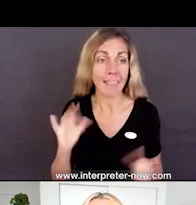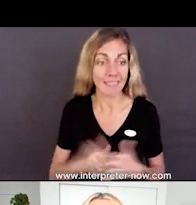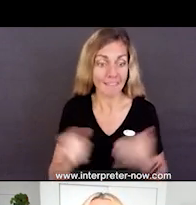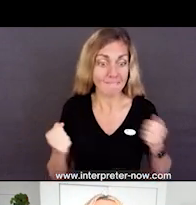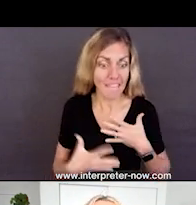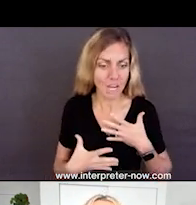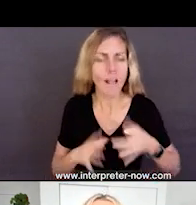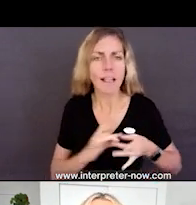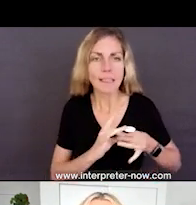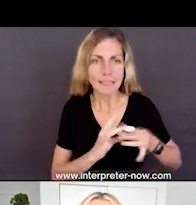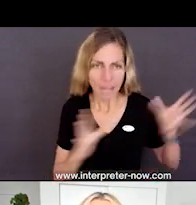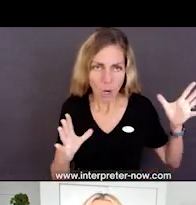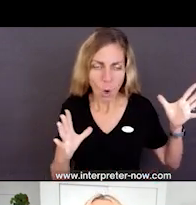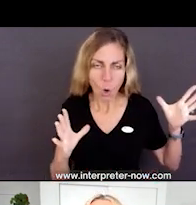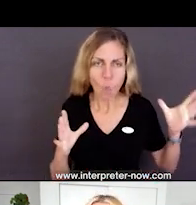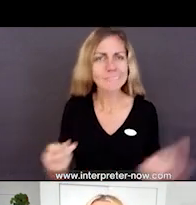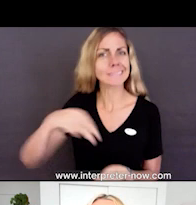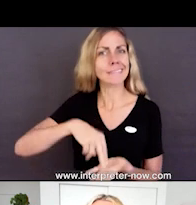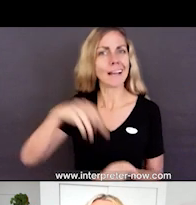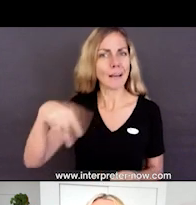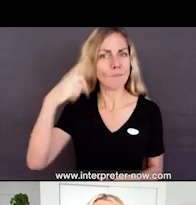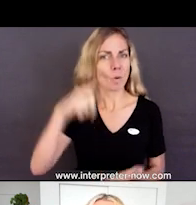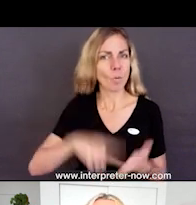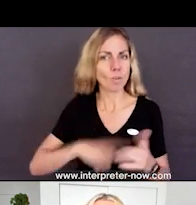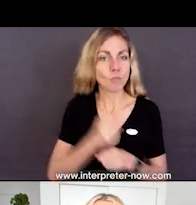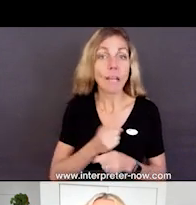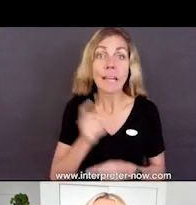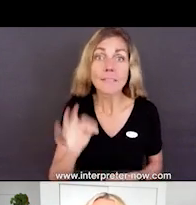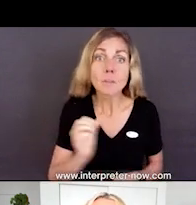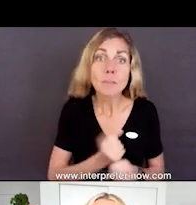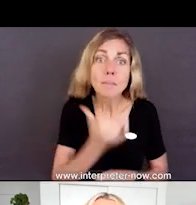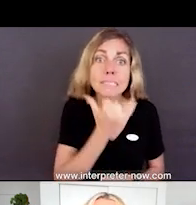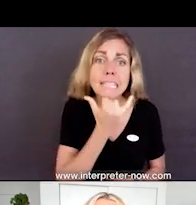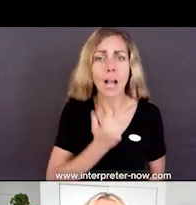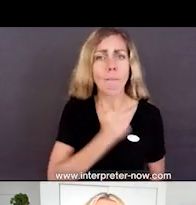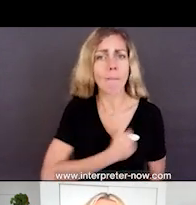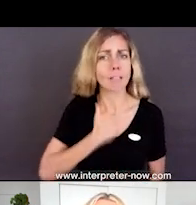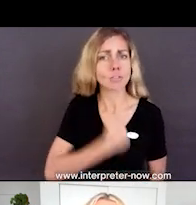That's okay, we all make mistakes. So again, let go of that fear and stand up for what's right.